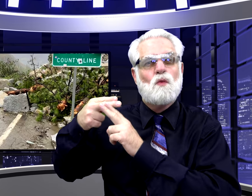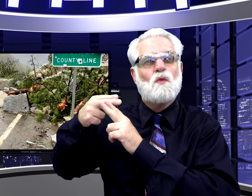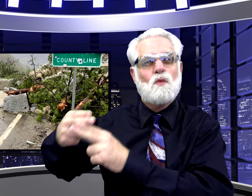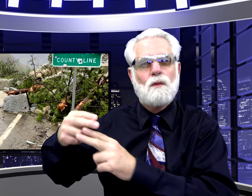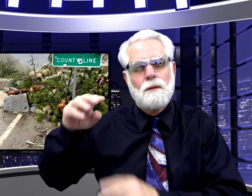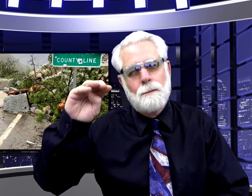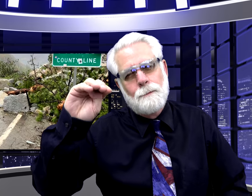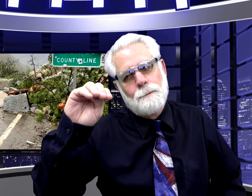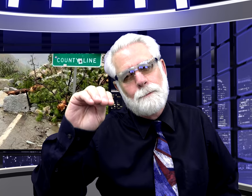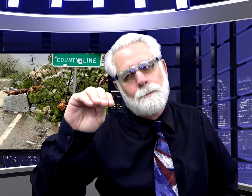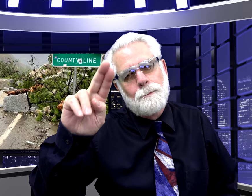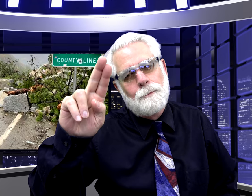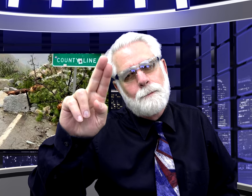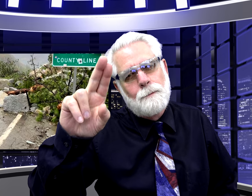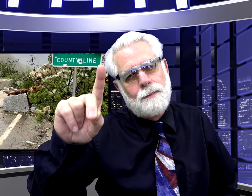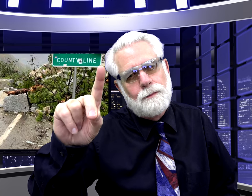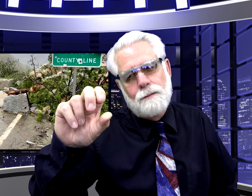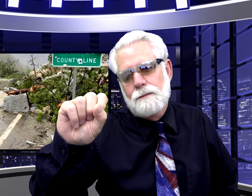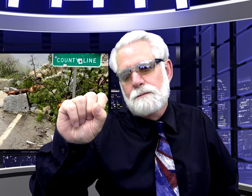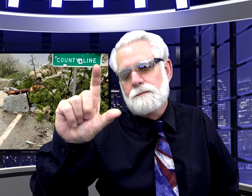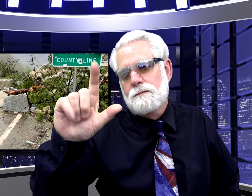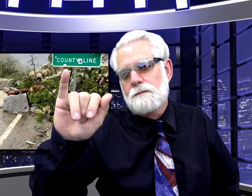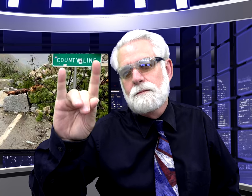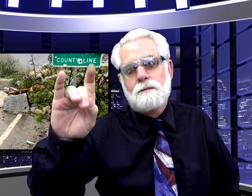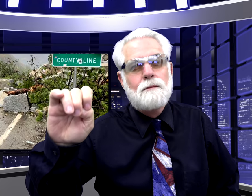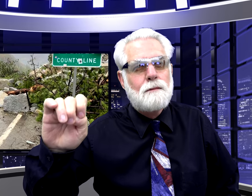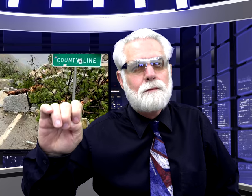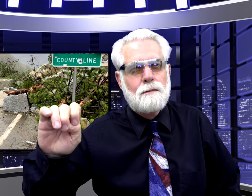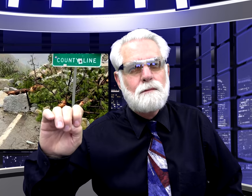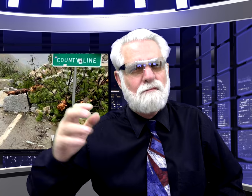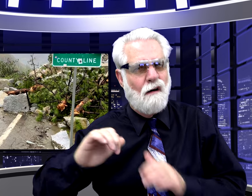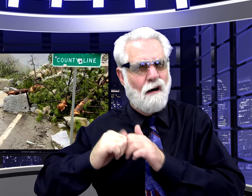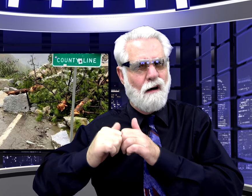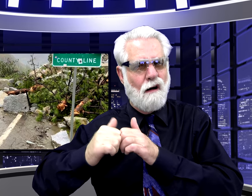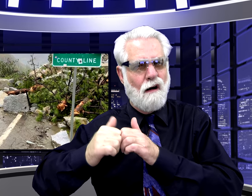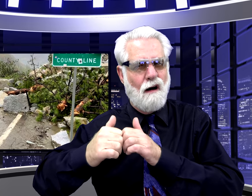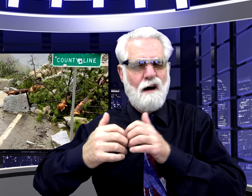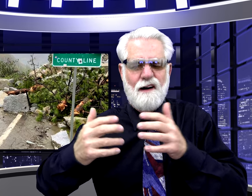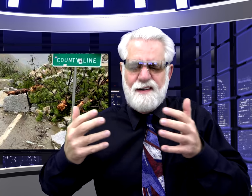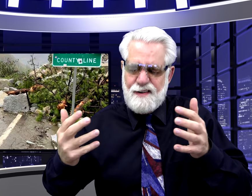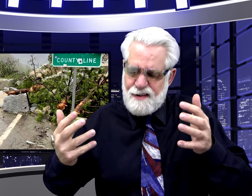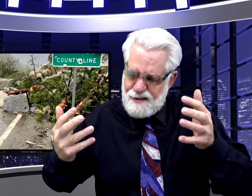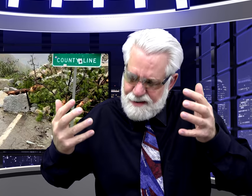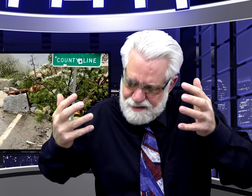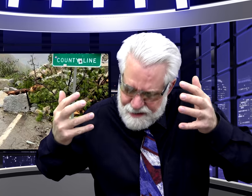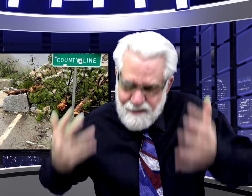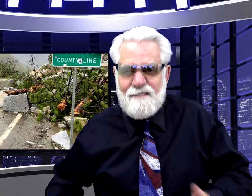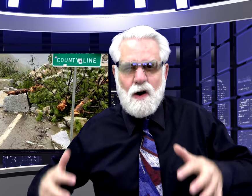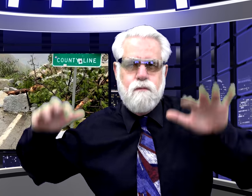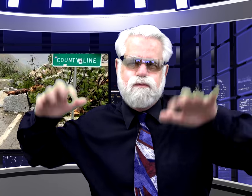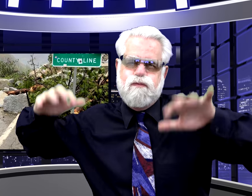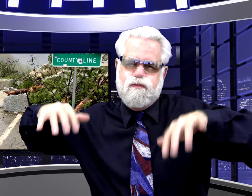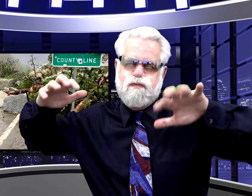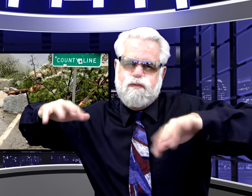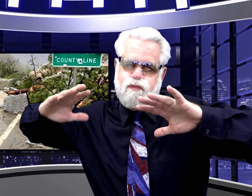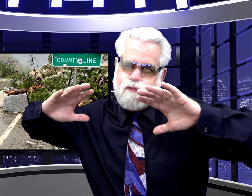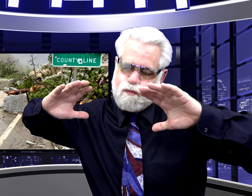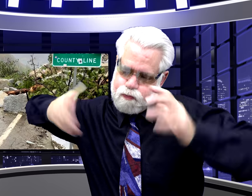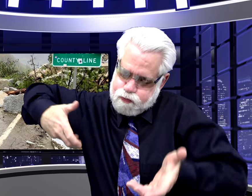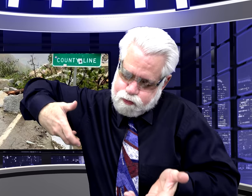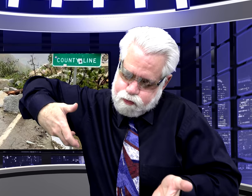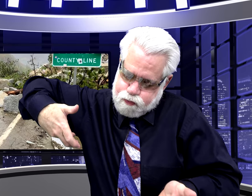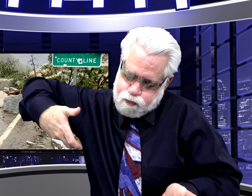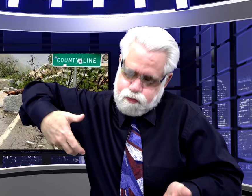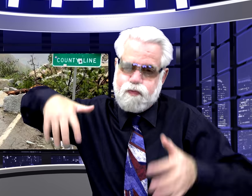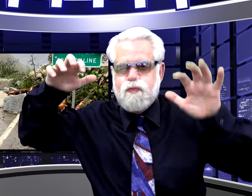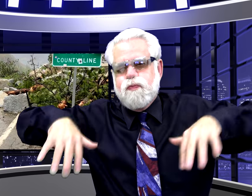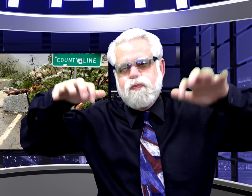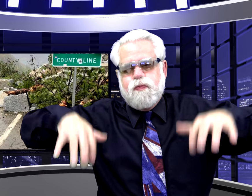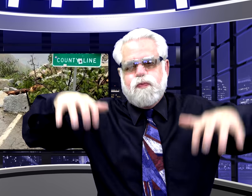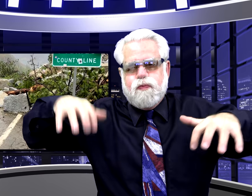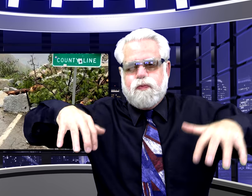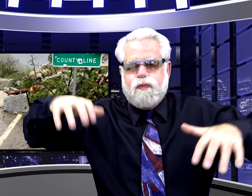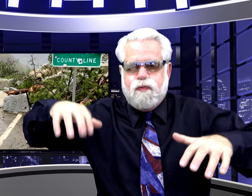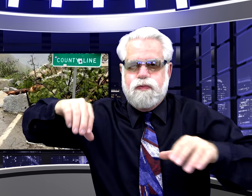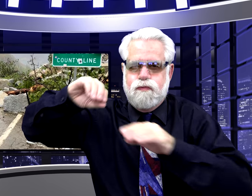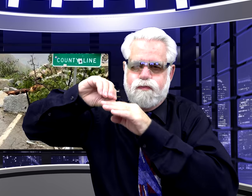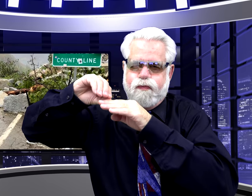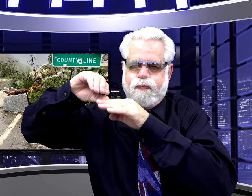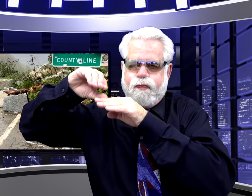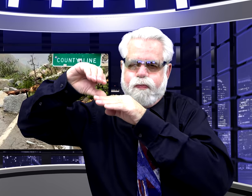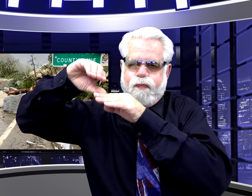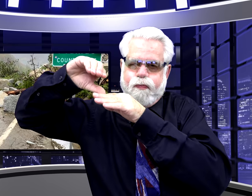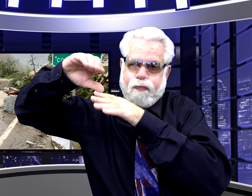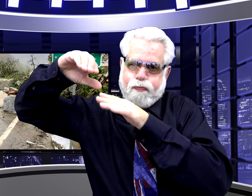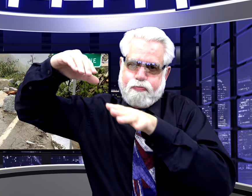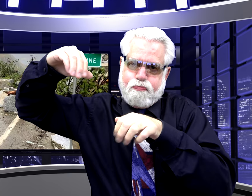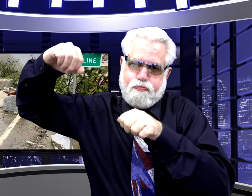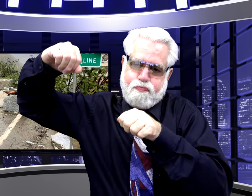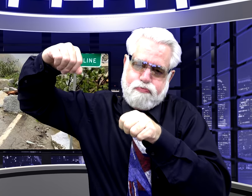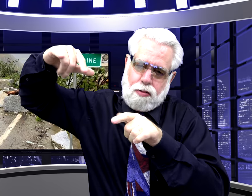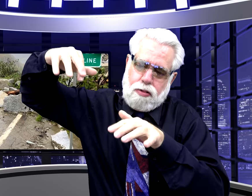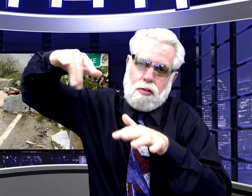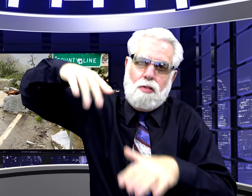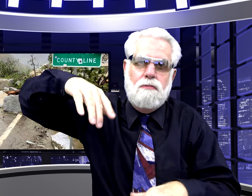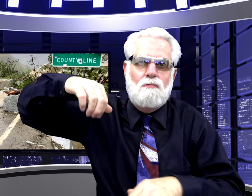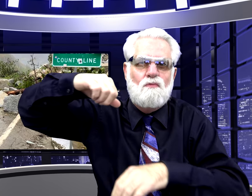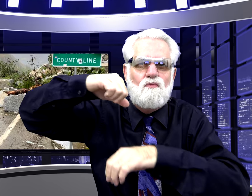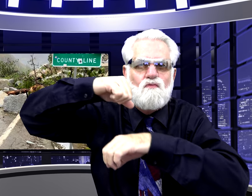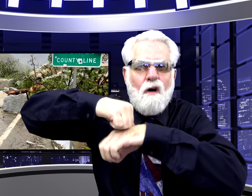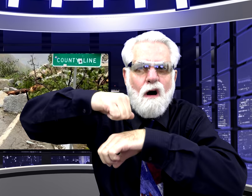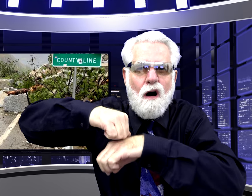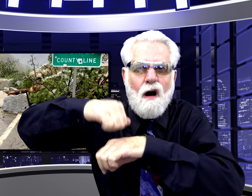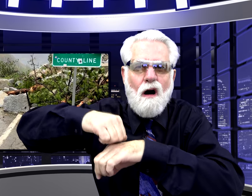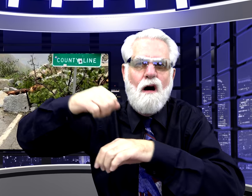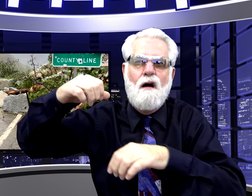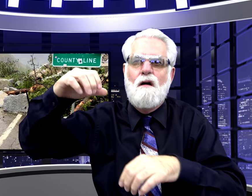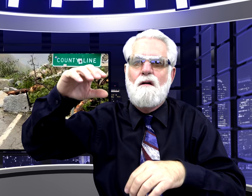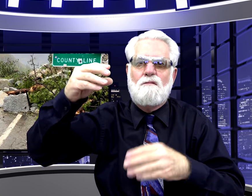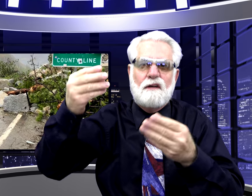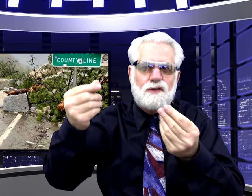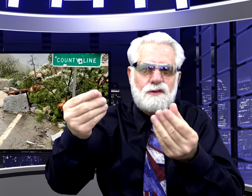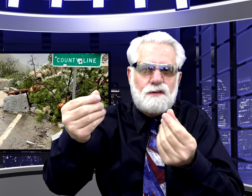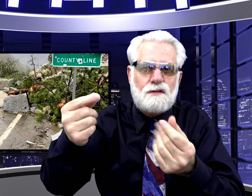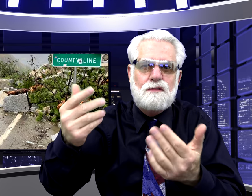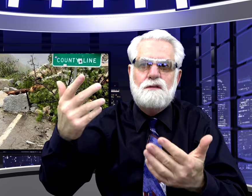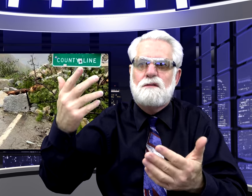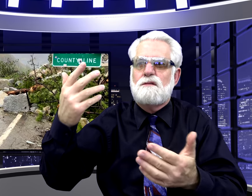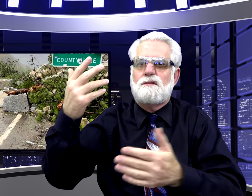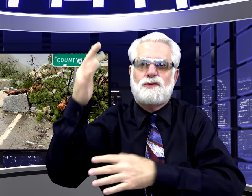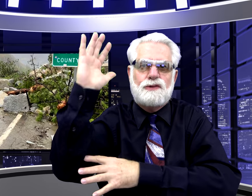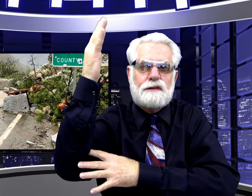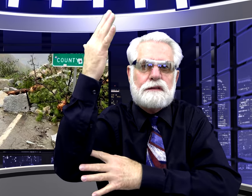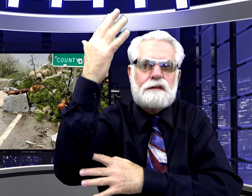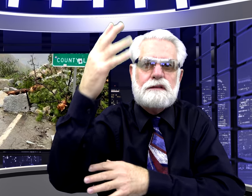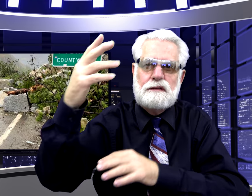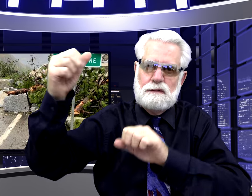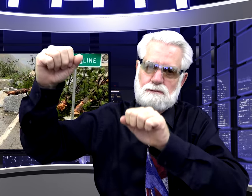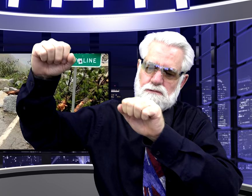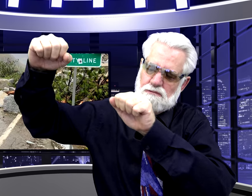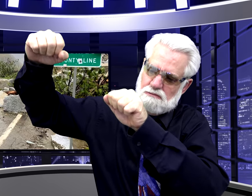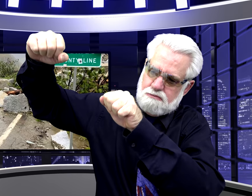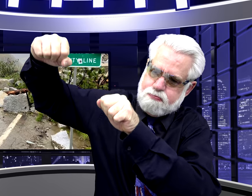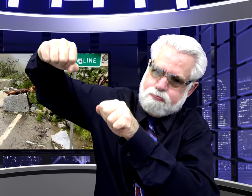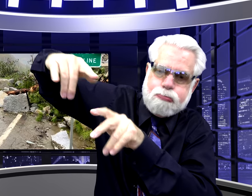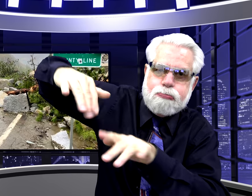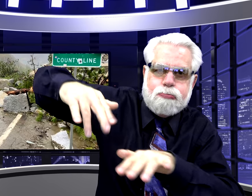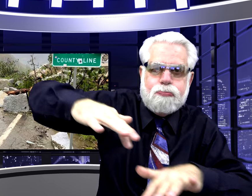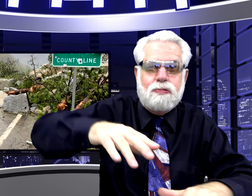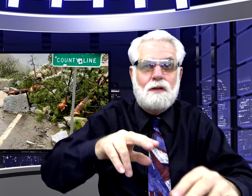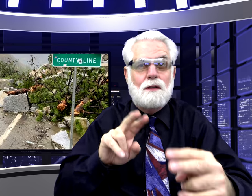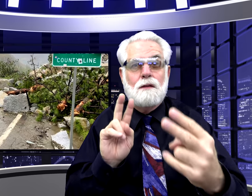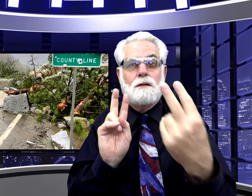Wow! This is called a mudslide! How’d that happened? Heavy rains poured down until the rocks, mud and trees came crashing down the hill.